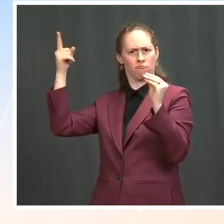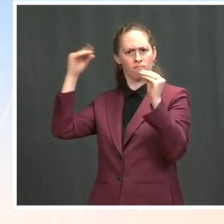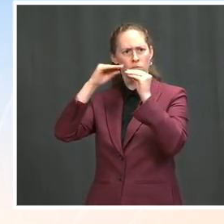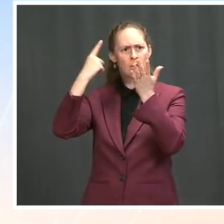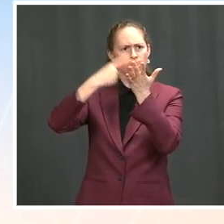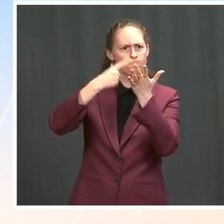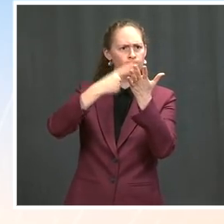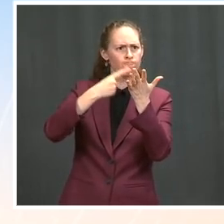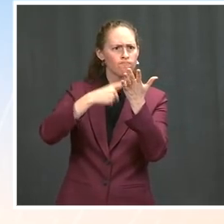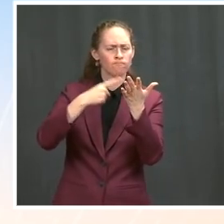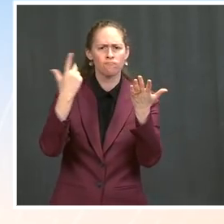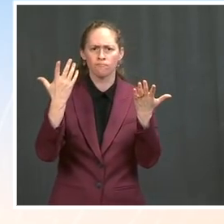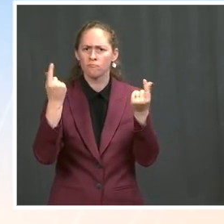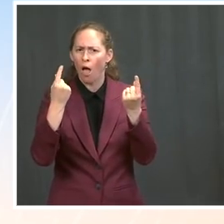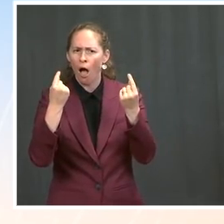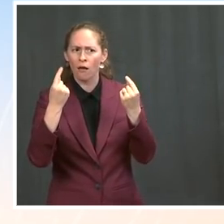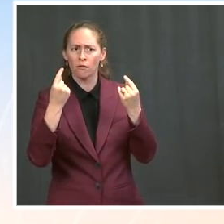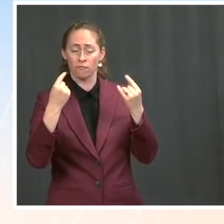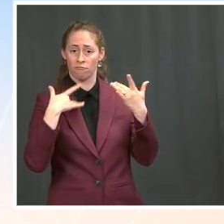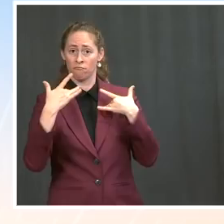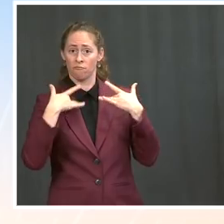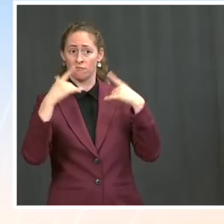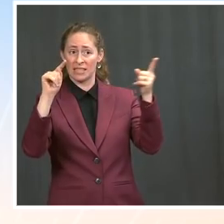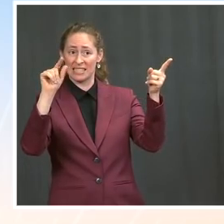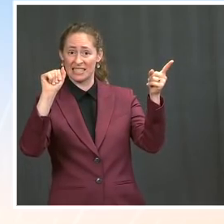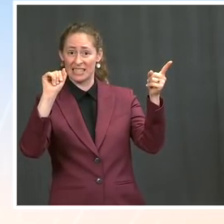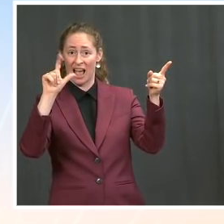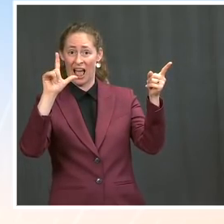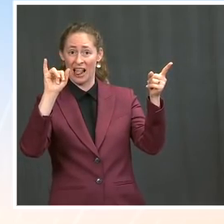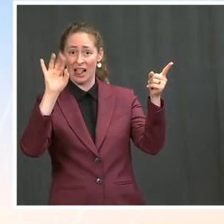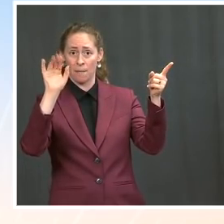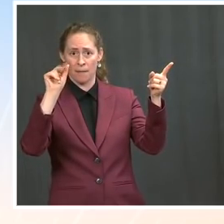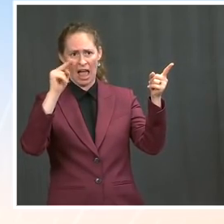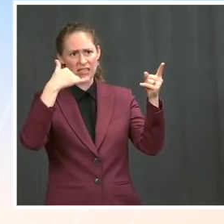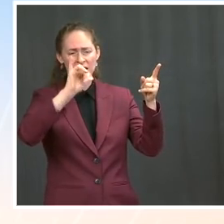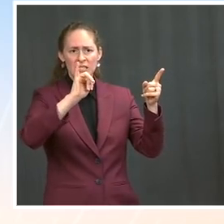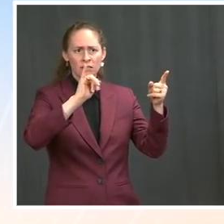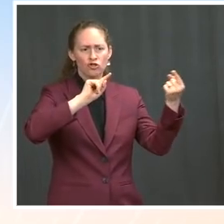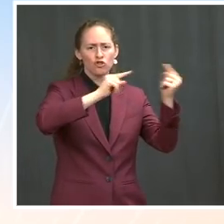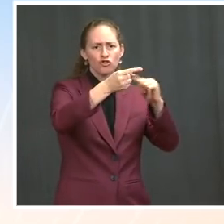in Afghanistan even today. White House has any plan to invite Taliban, too,